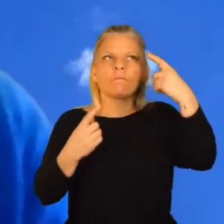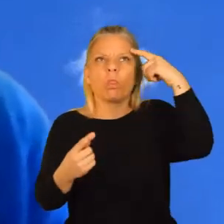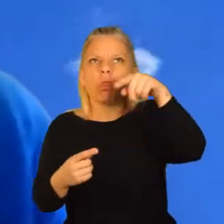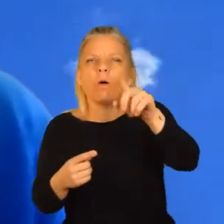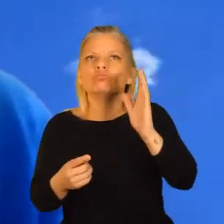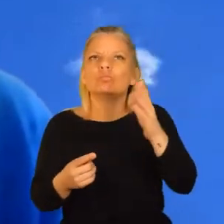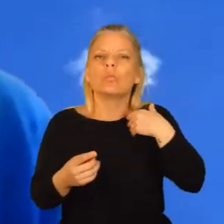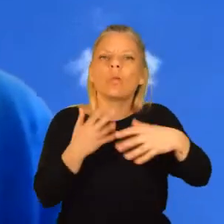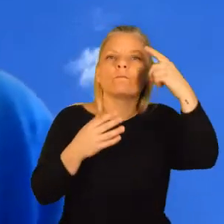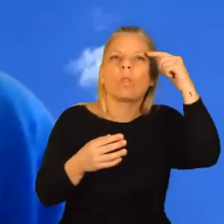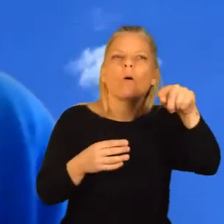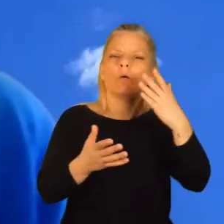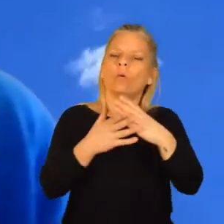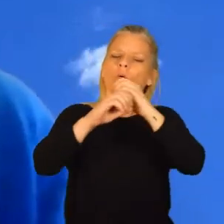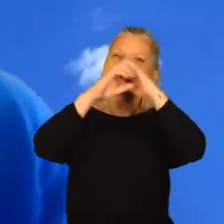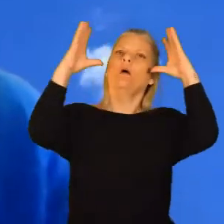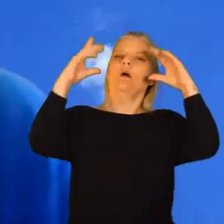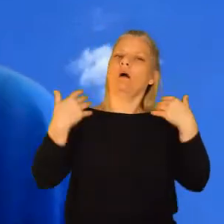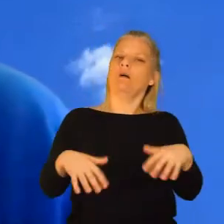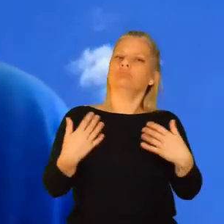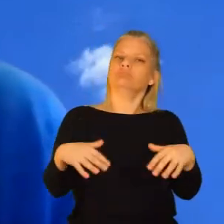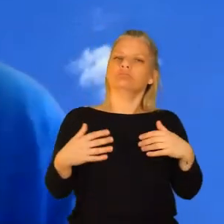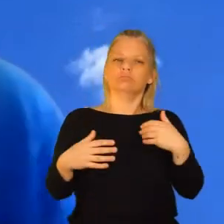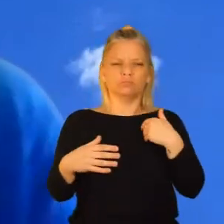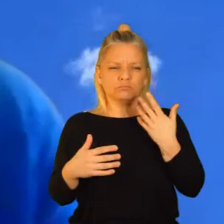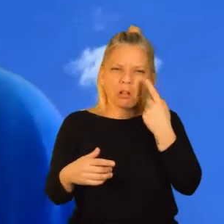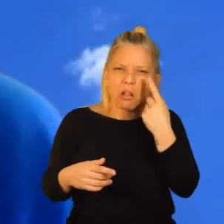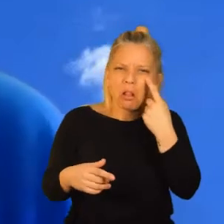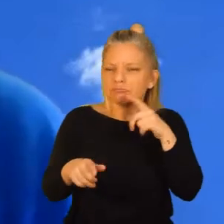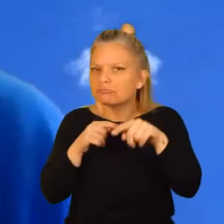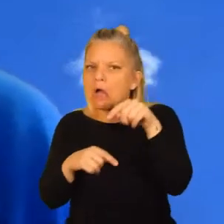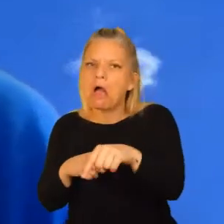things and feel that that was safe to do so. And you weren't going to be rushed back to hospital.